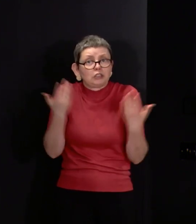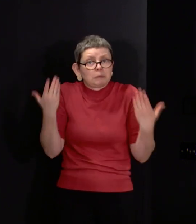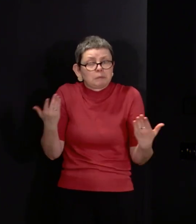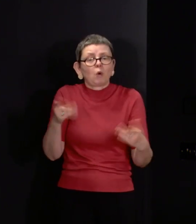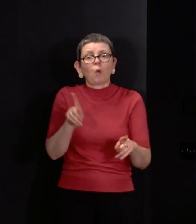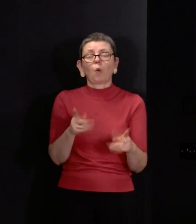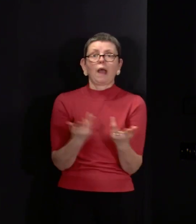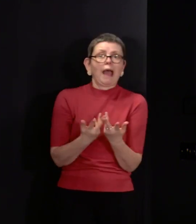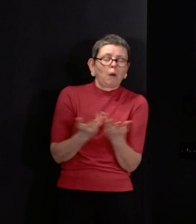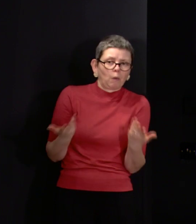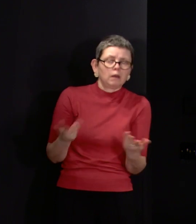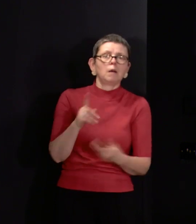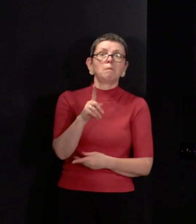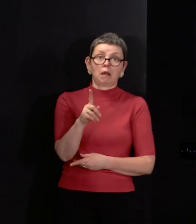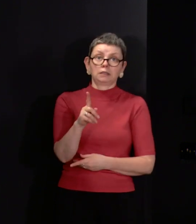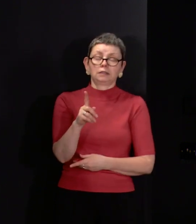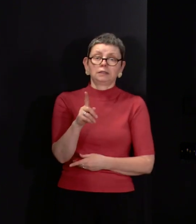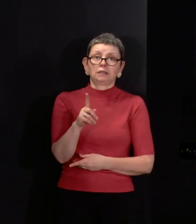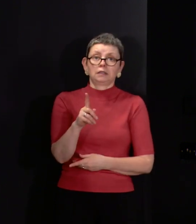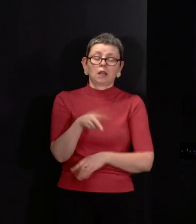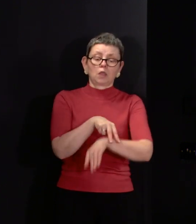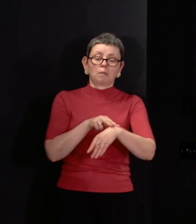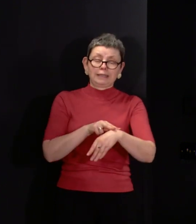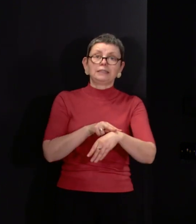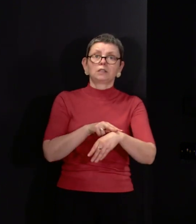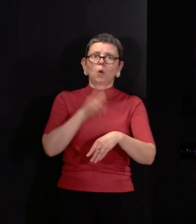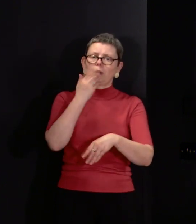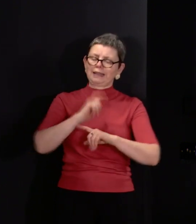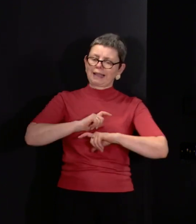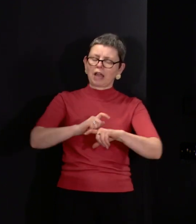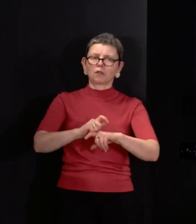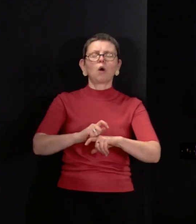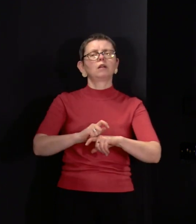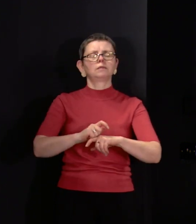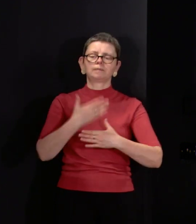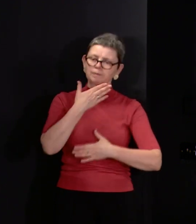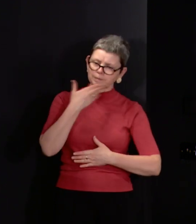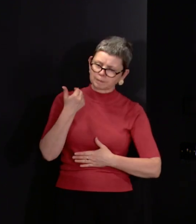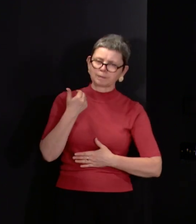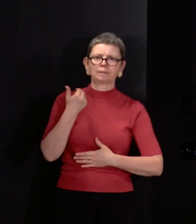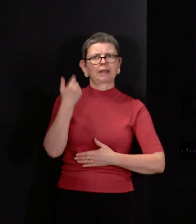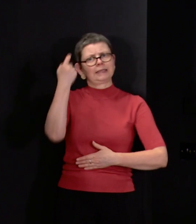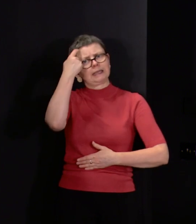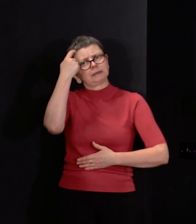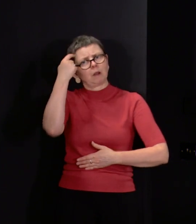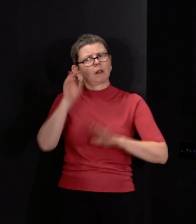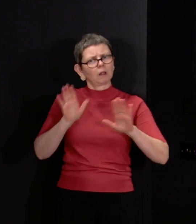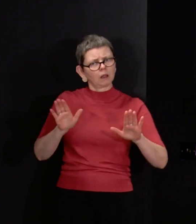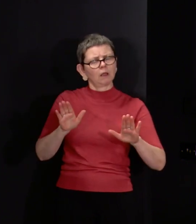viewed, but what I can tell you is that the Police Service of Scotland will continue to act with courtesy and common sense, and in line with our values of